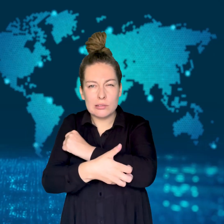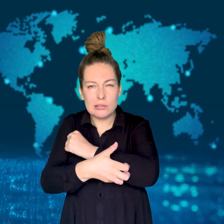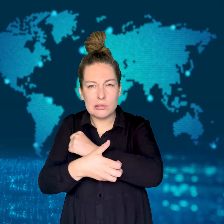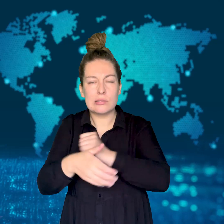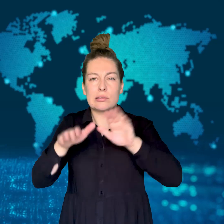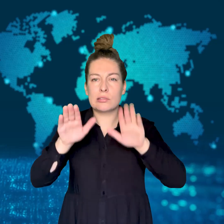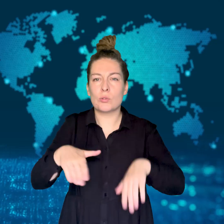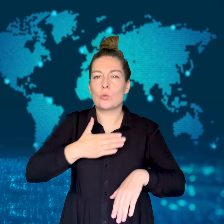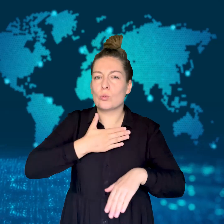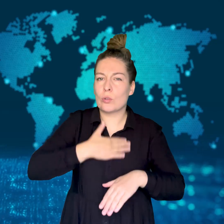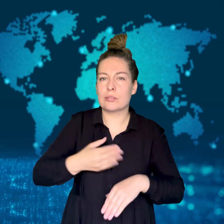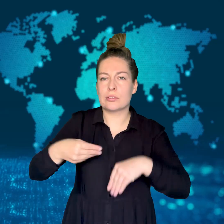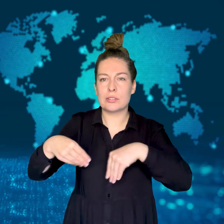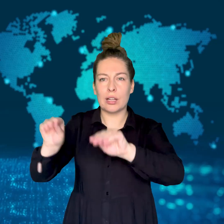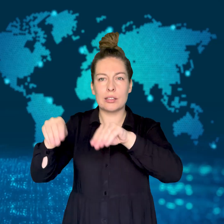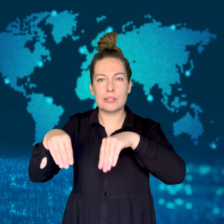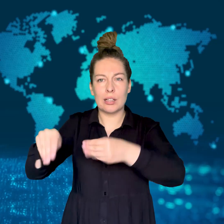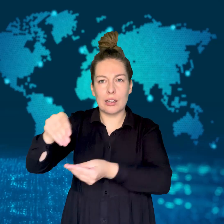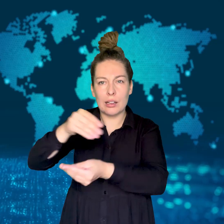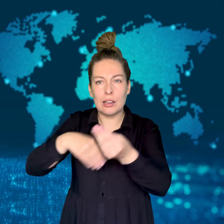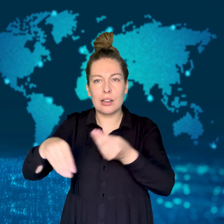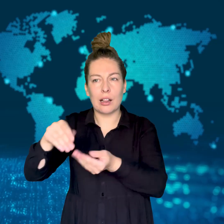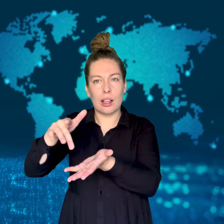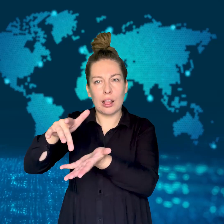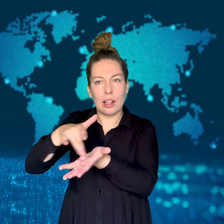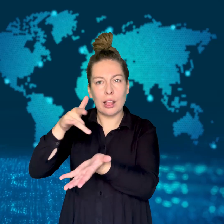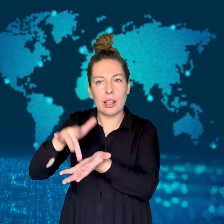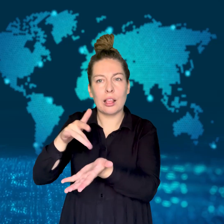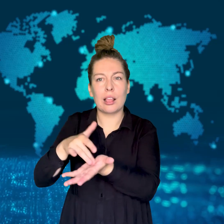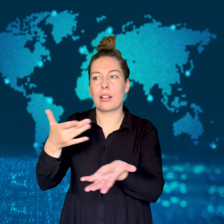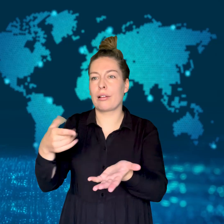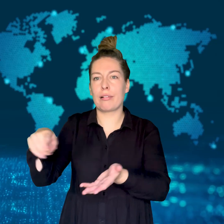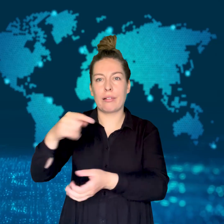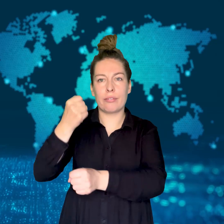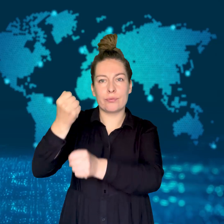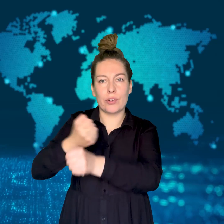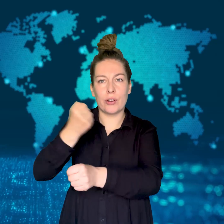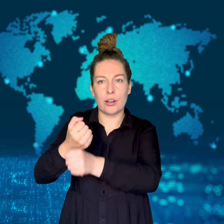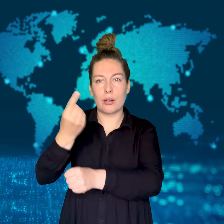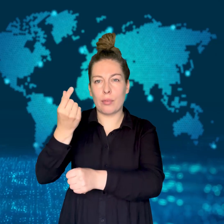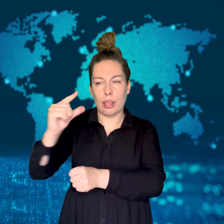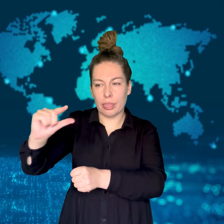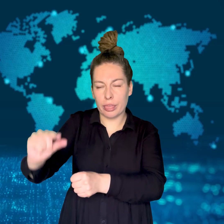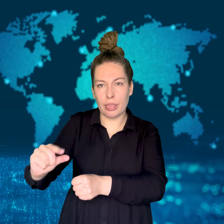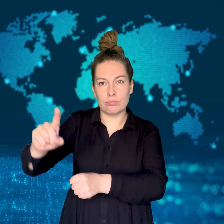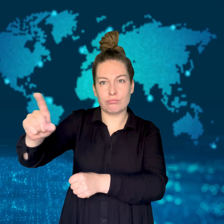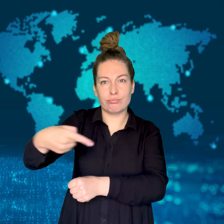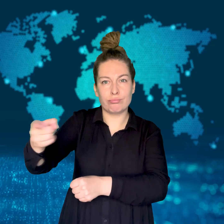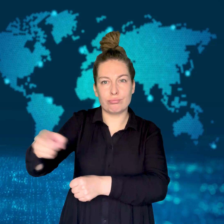Sometimes it helps local law enforcement in that mission.